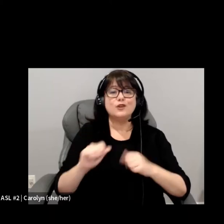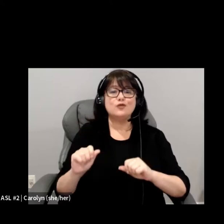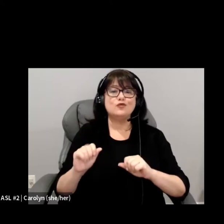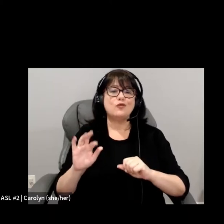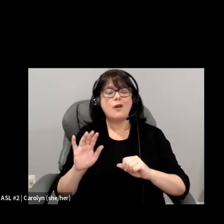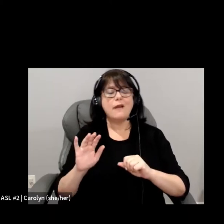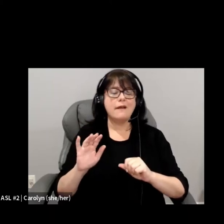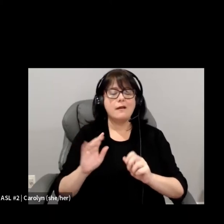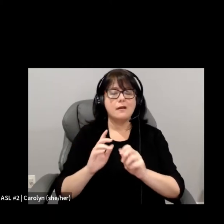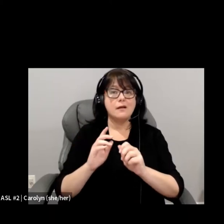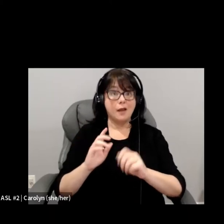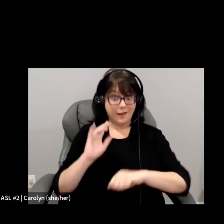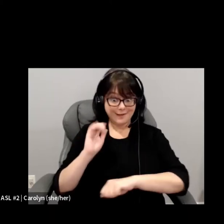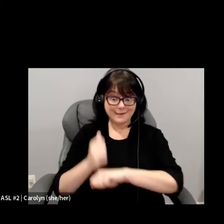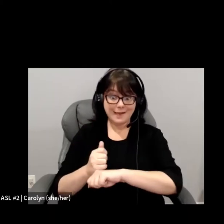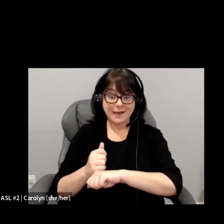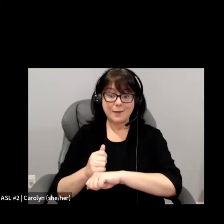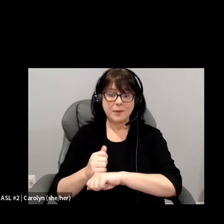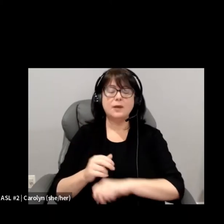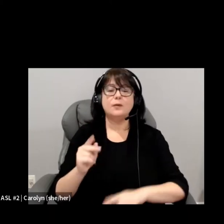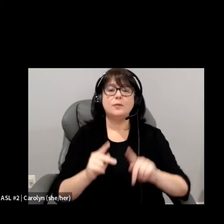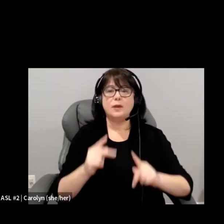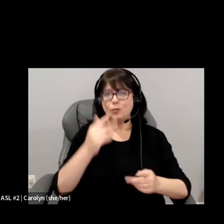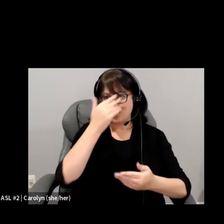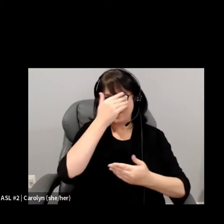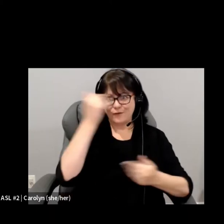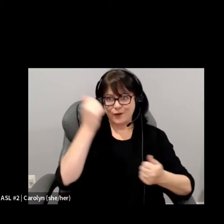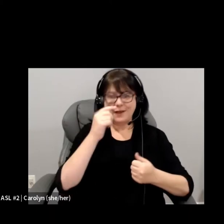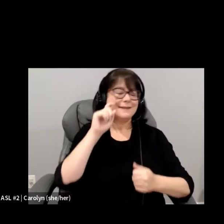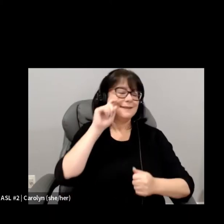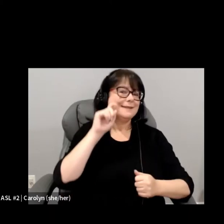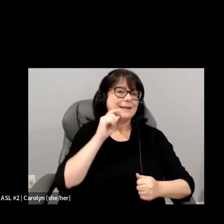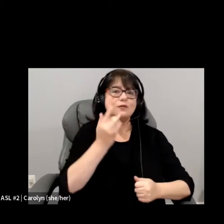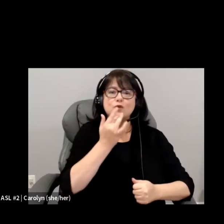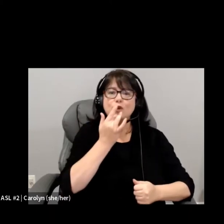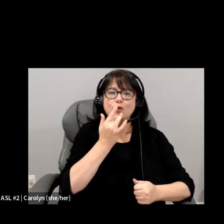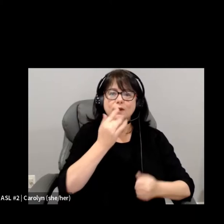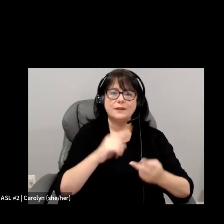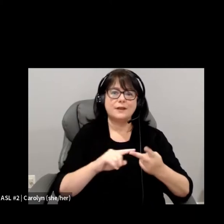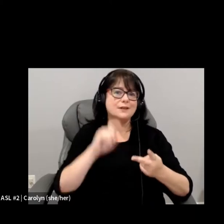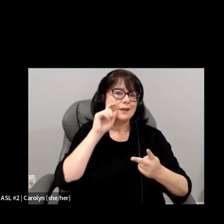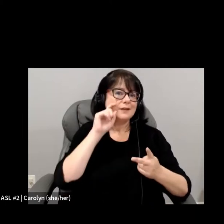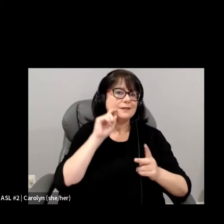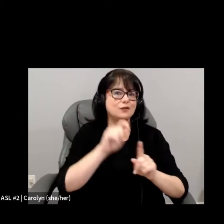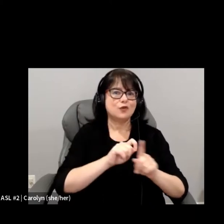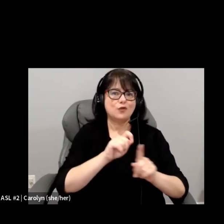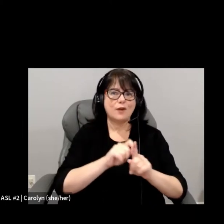EXPLOSIVE ISSUE OF SEXUAL ORIENTATION AND SEXUAL HARASSMENT.